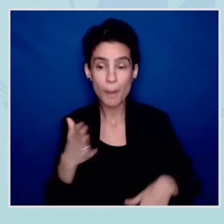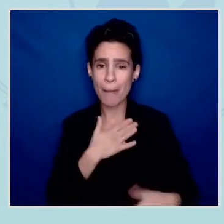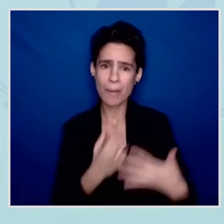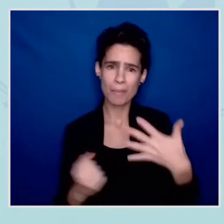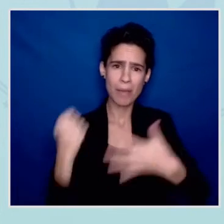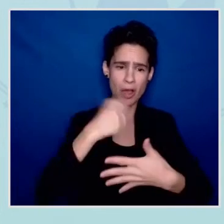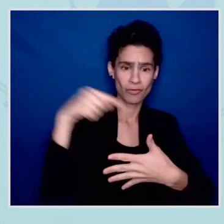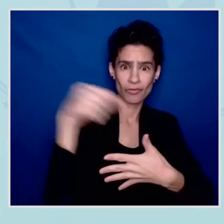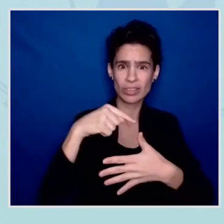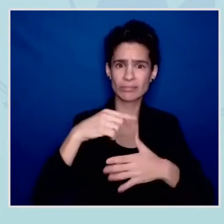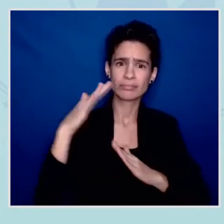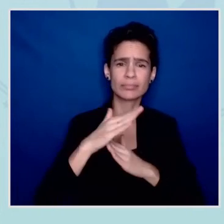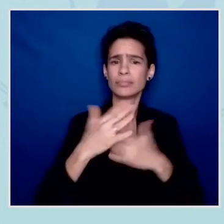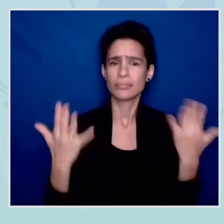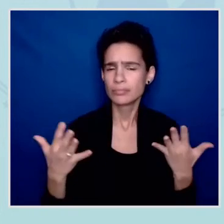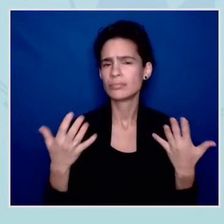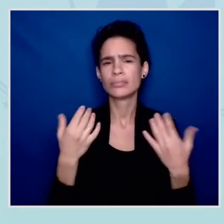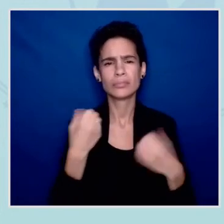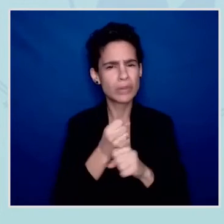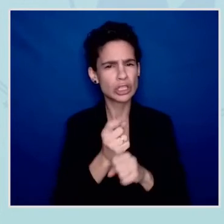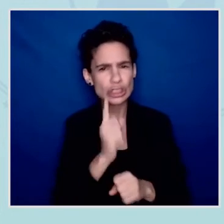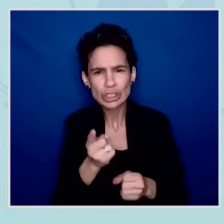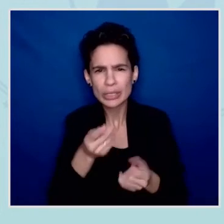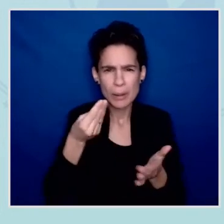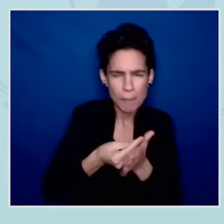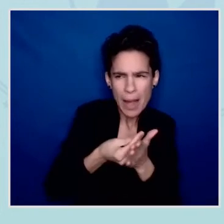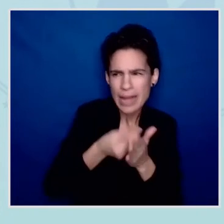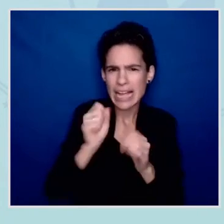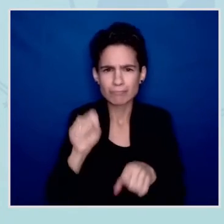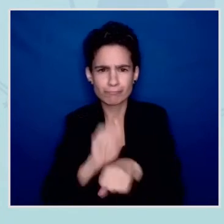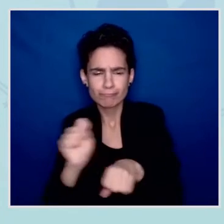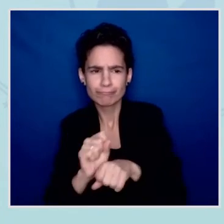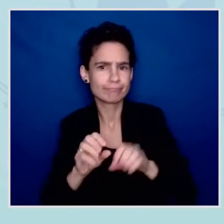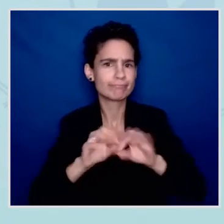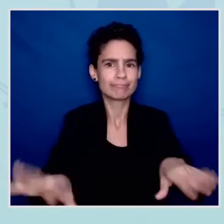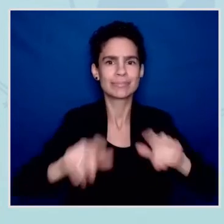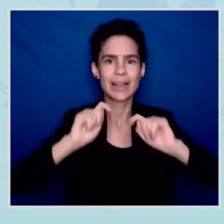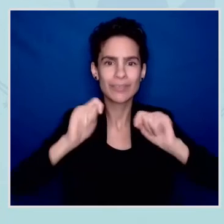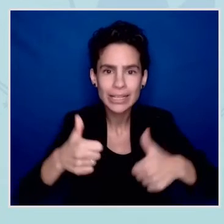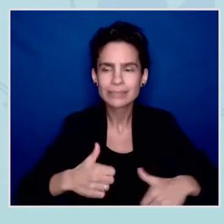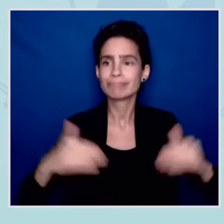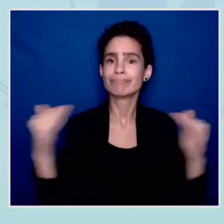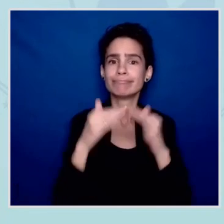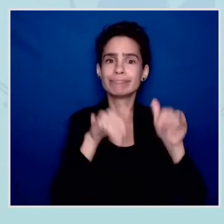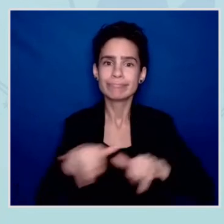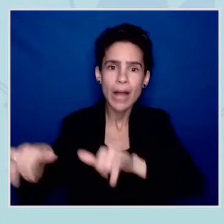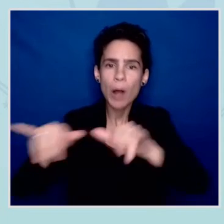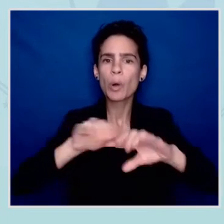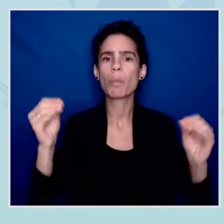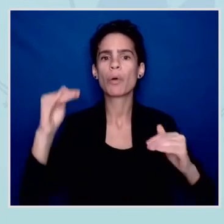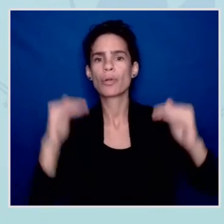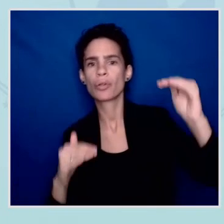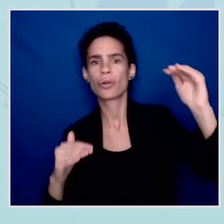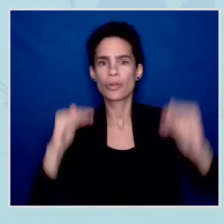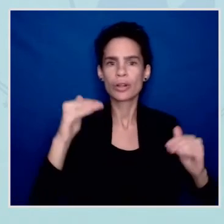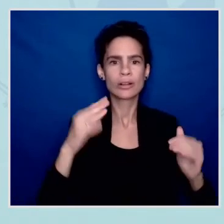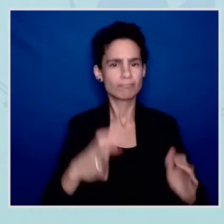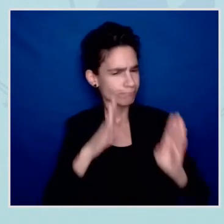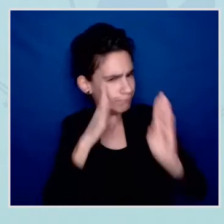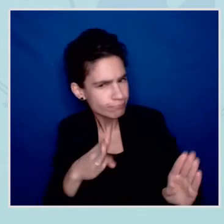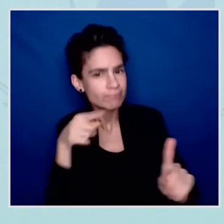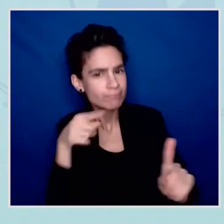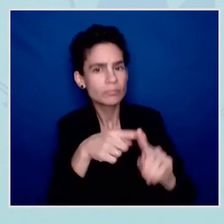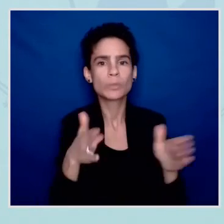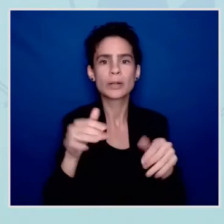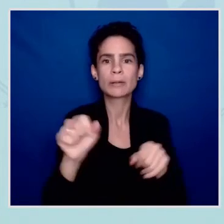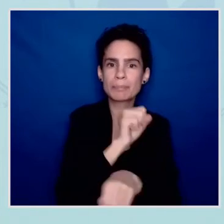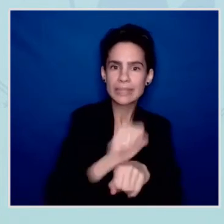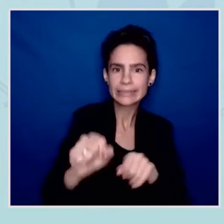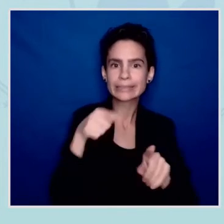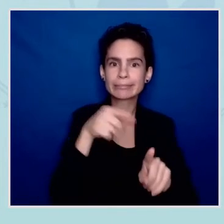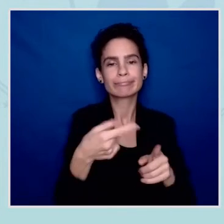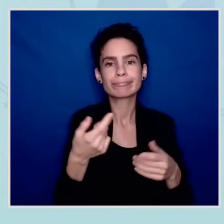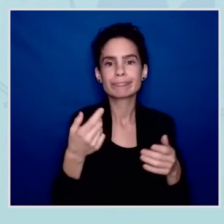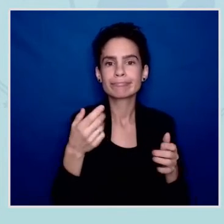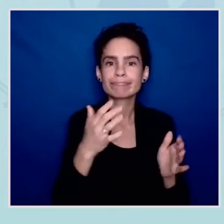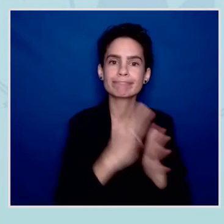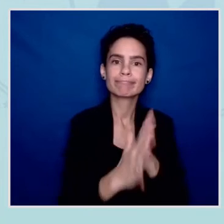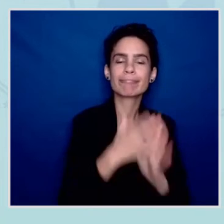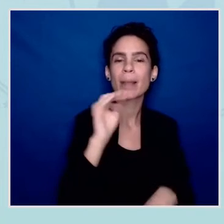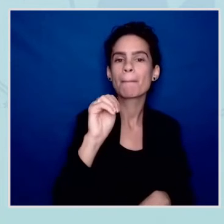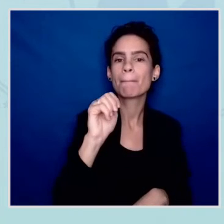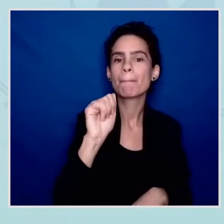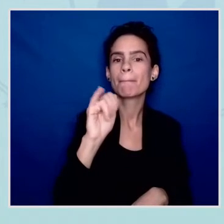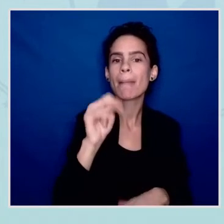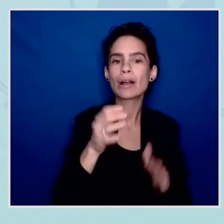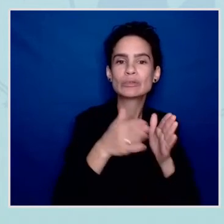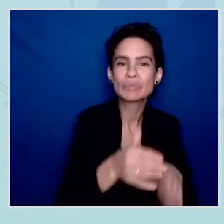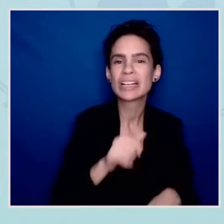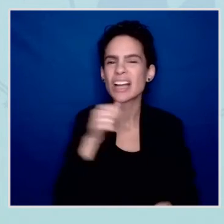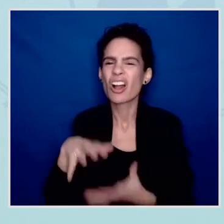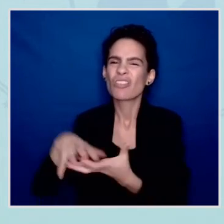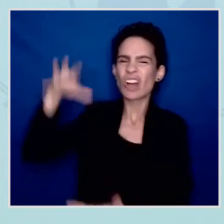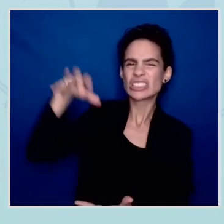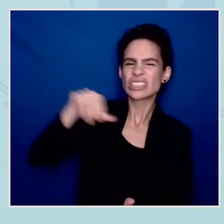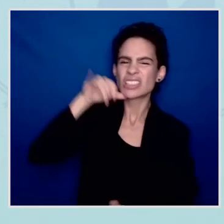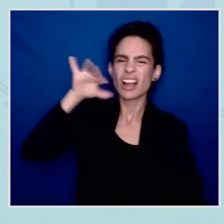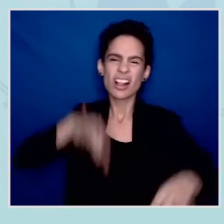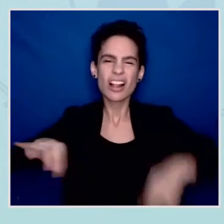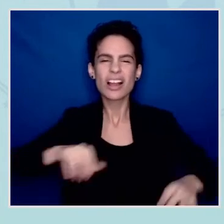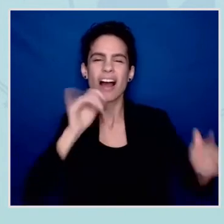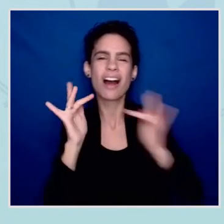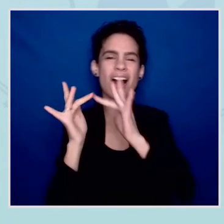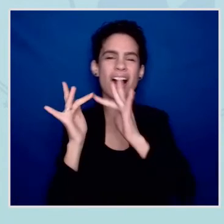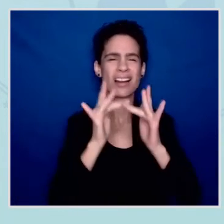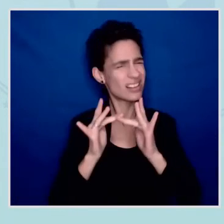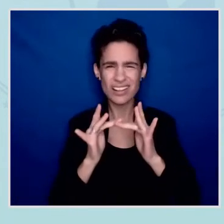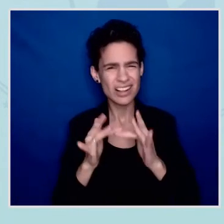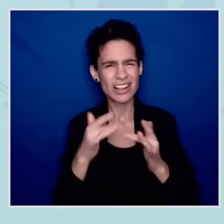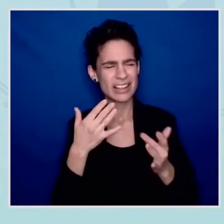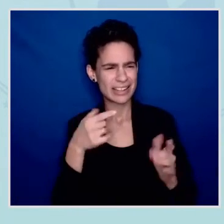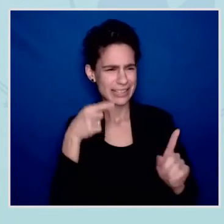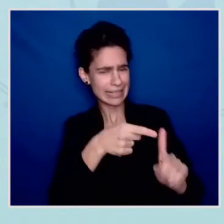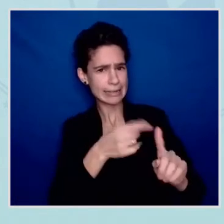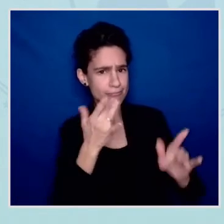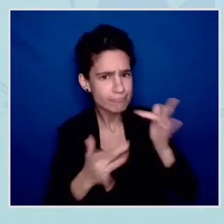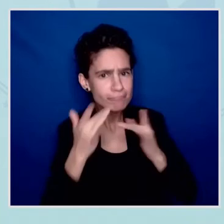BUT, FOR WHAT WE HAVE TO